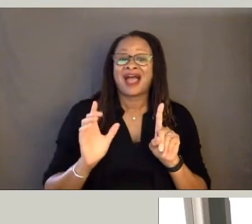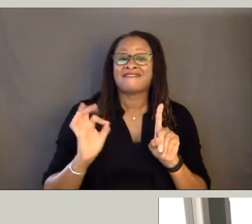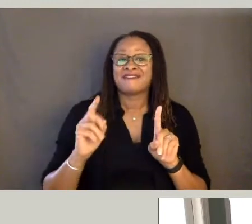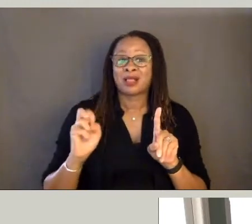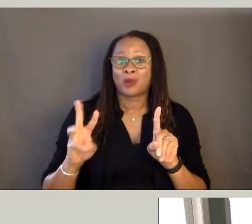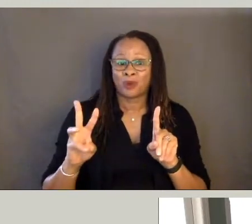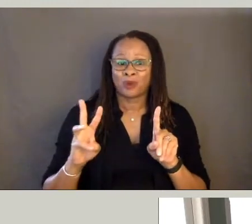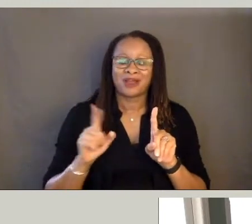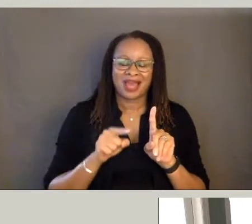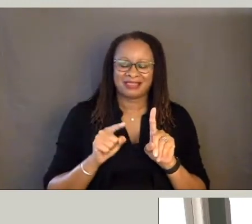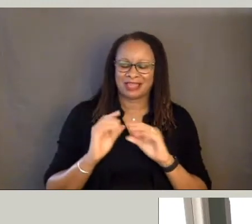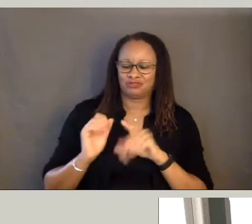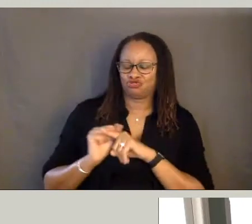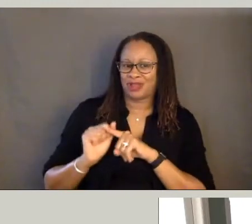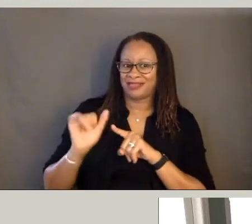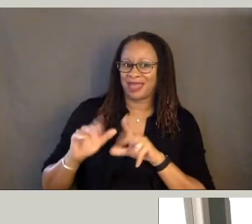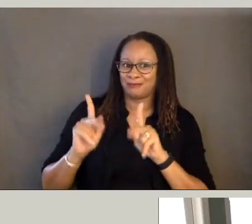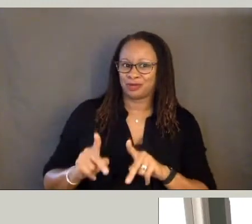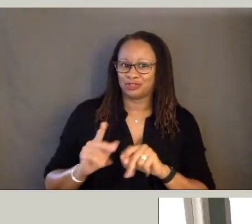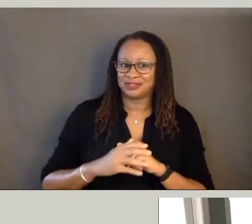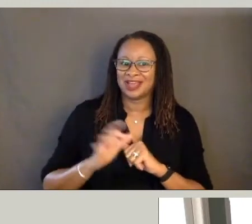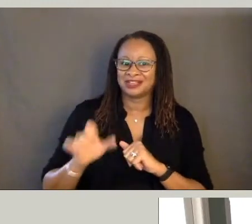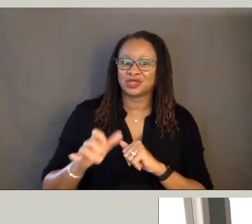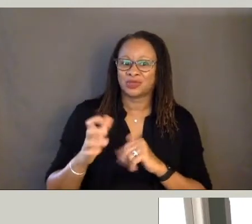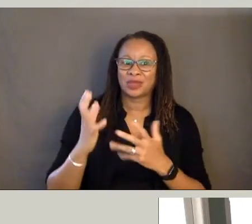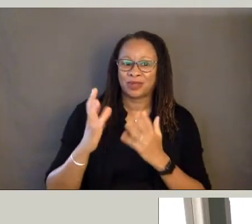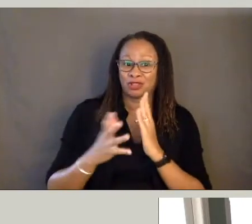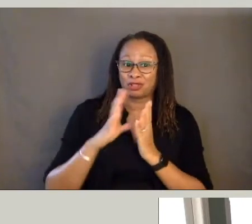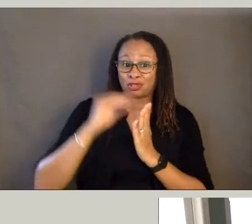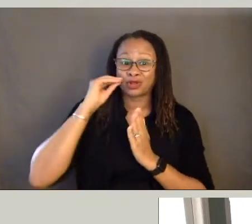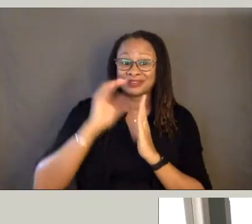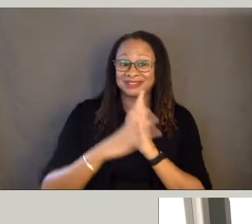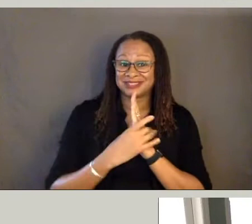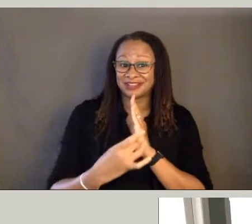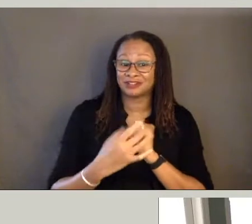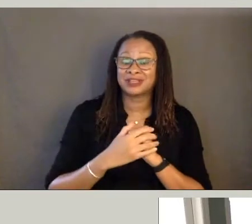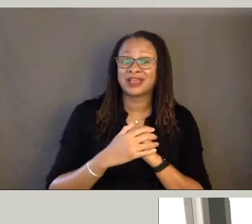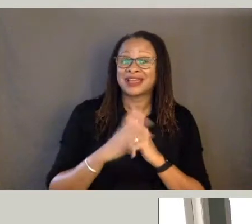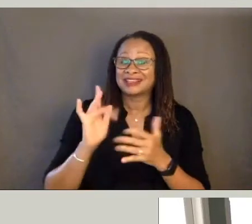experience a set where their lives were valued and centered. Many of the fellows have started